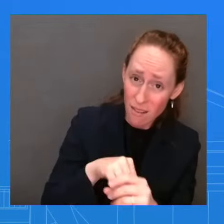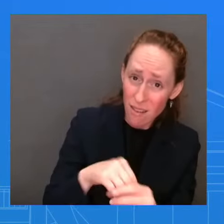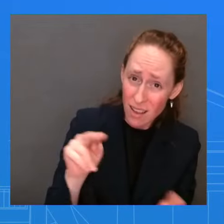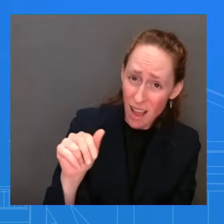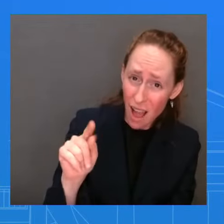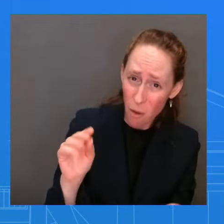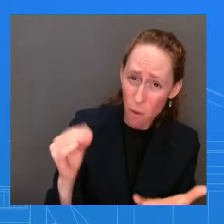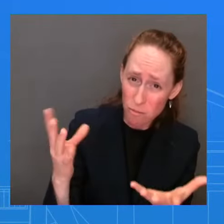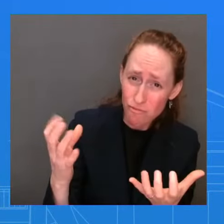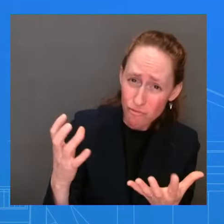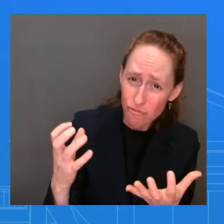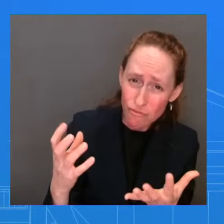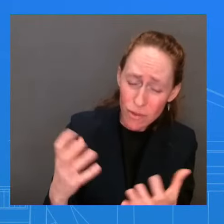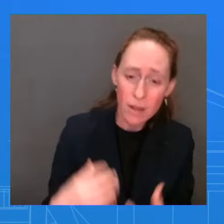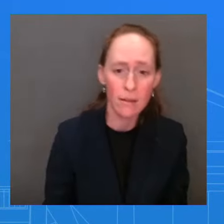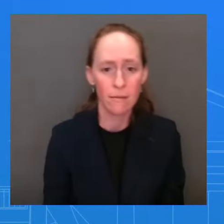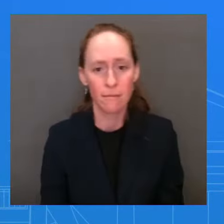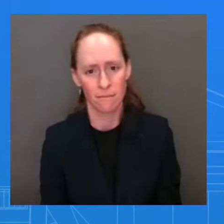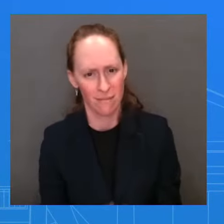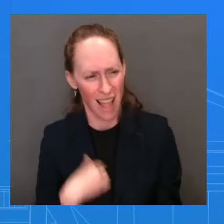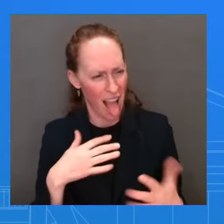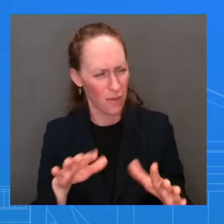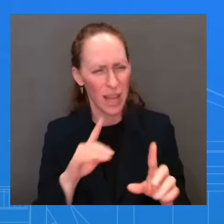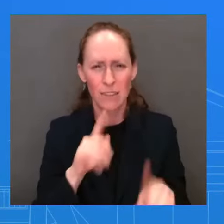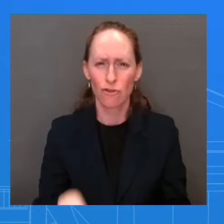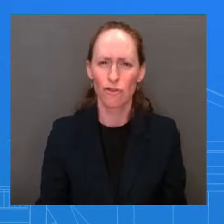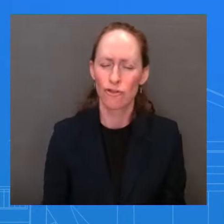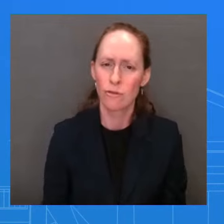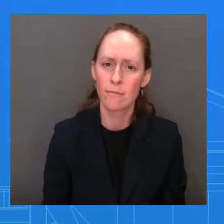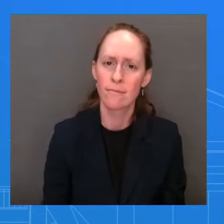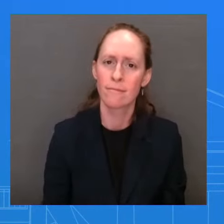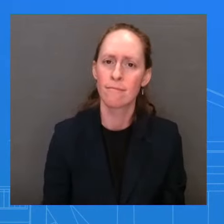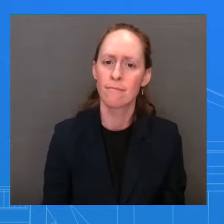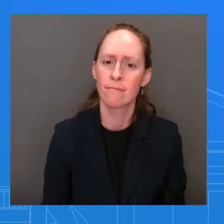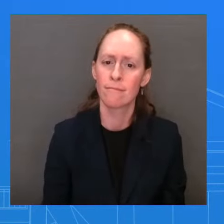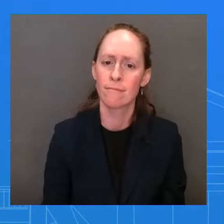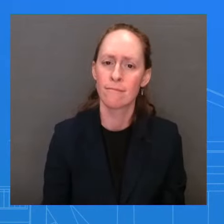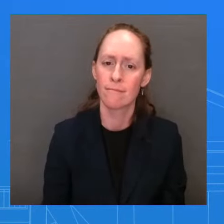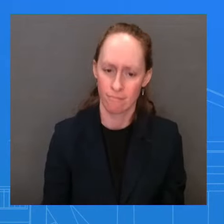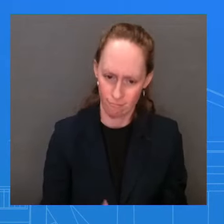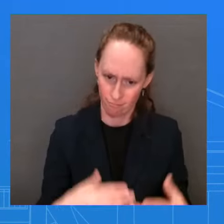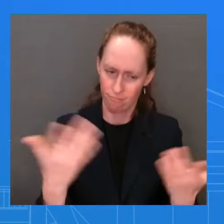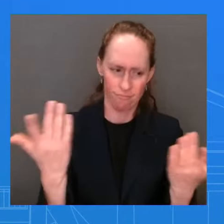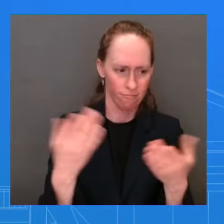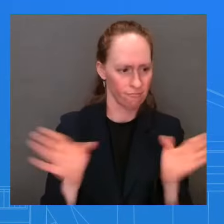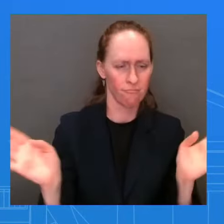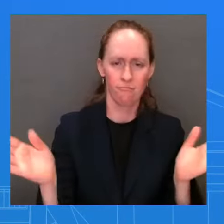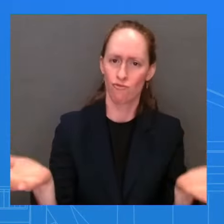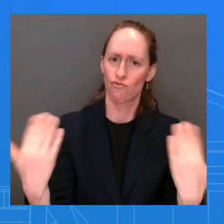When it comes to NATO accession, we support an open-door policy, and that is a decision that is between NATO Allies